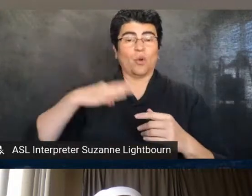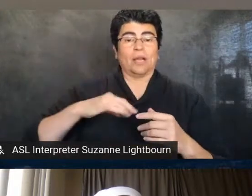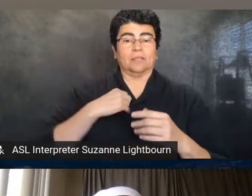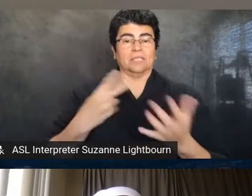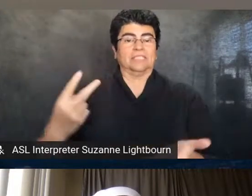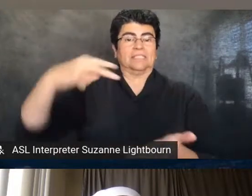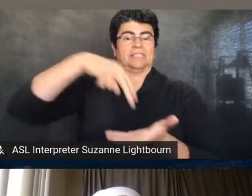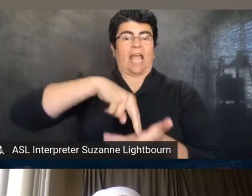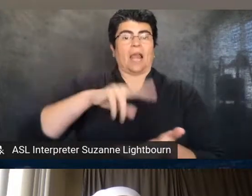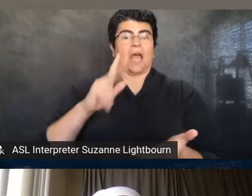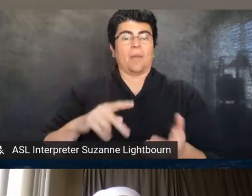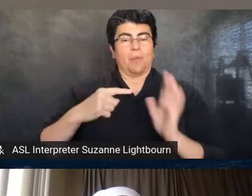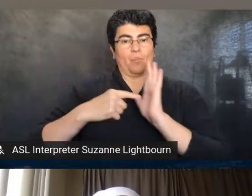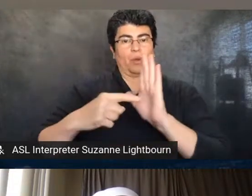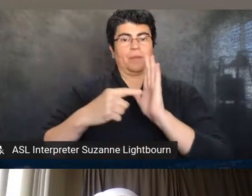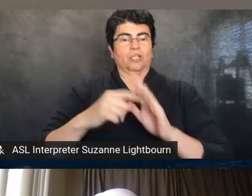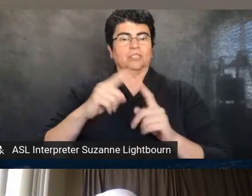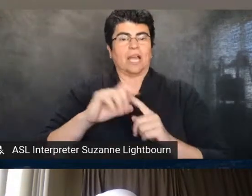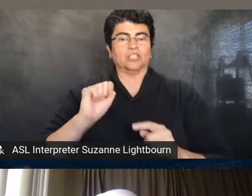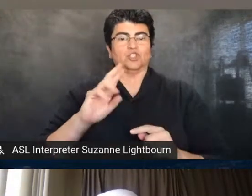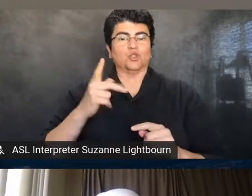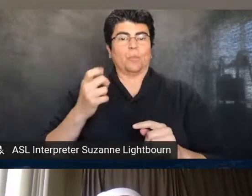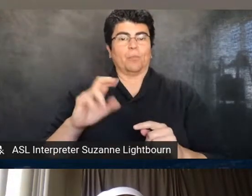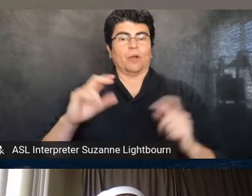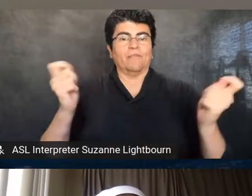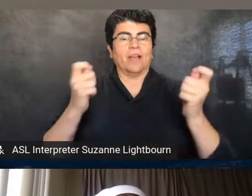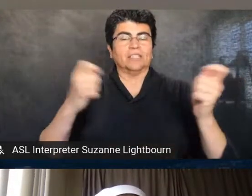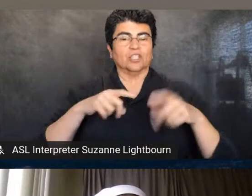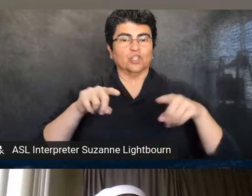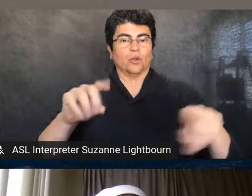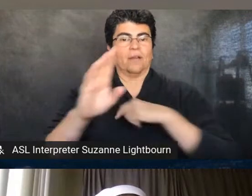which premieres at the Superfest during fall of 2020,